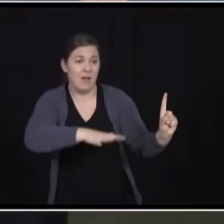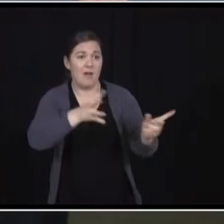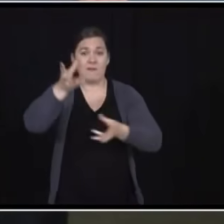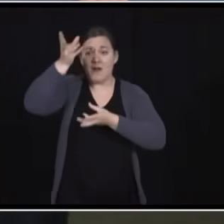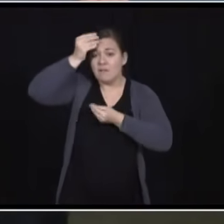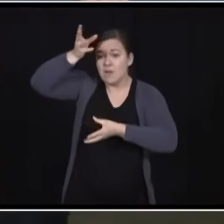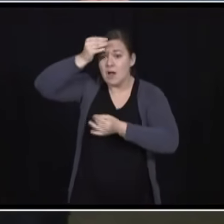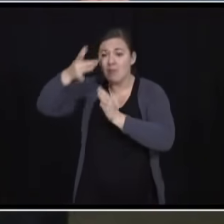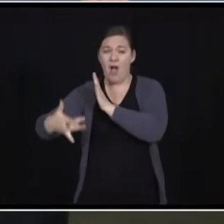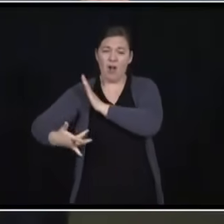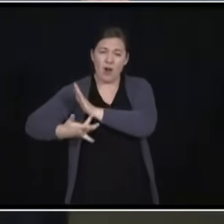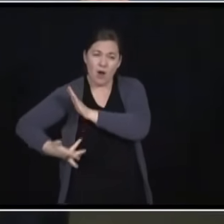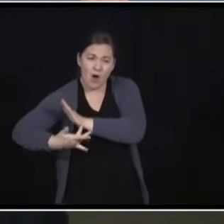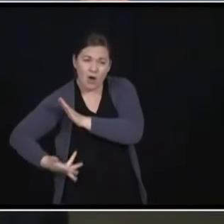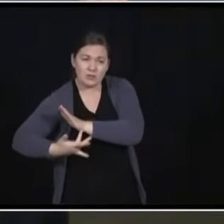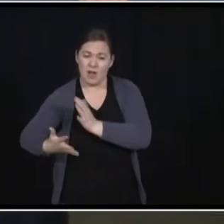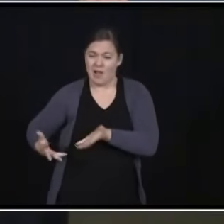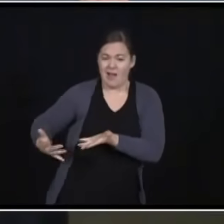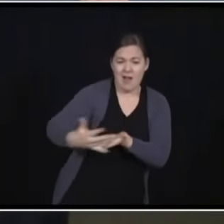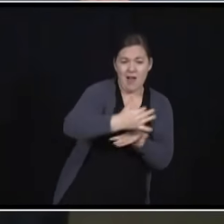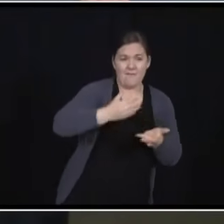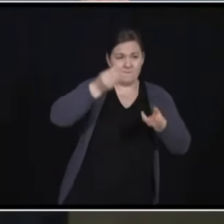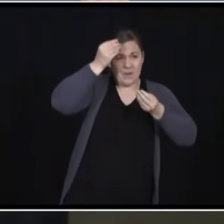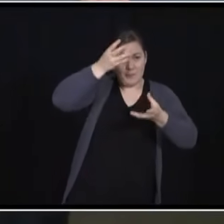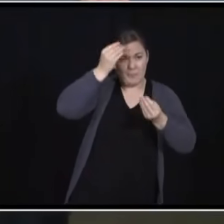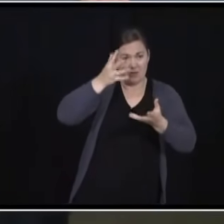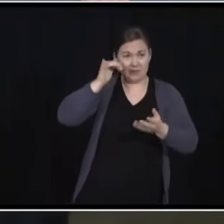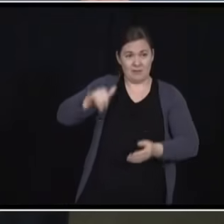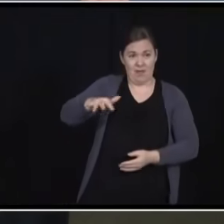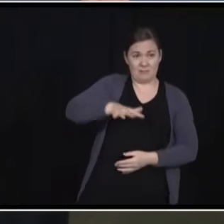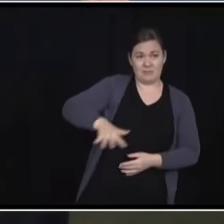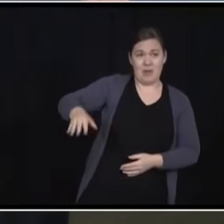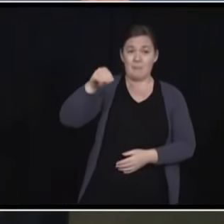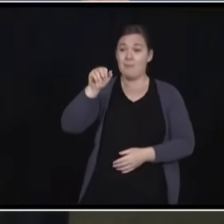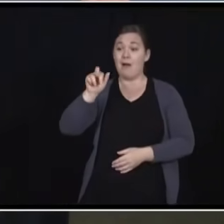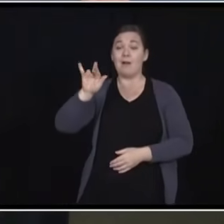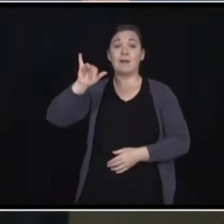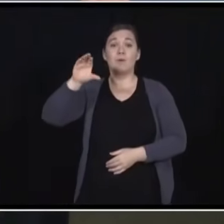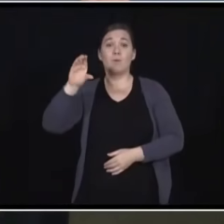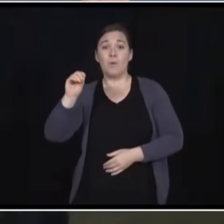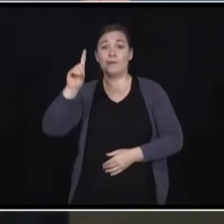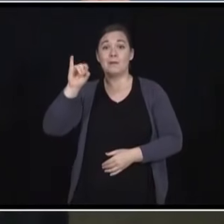task force. This task force will be made up of representatives from across our government